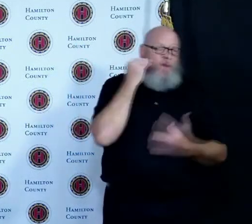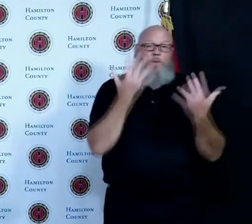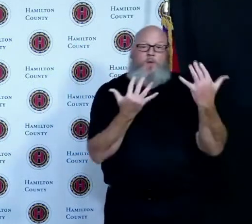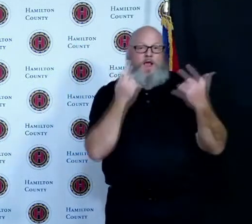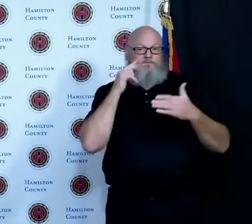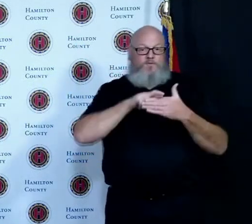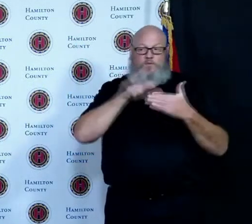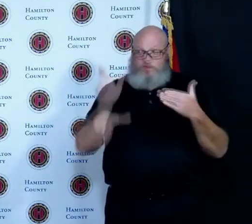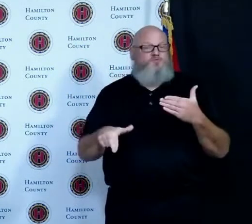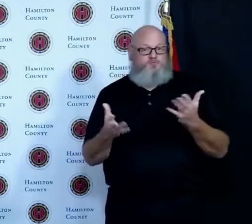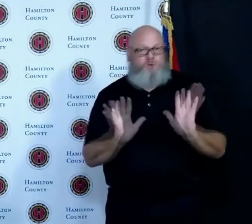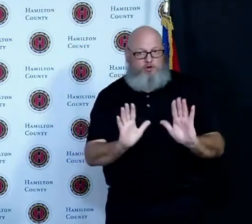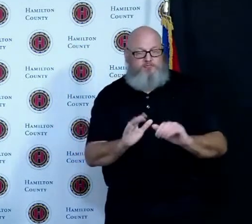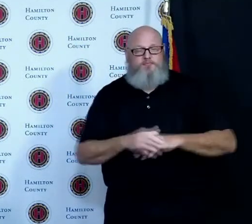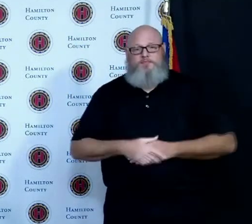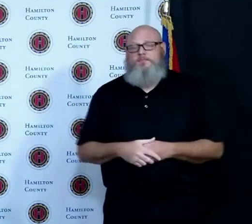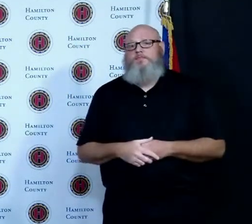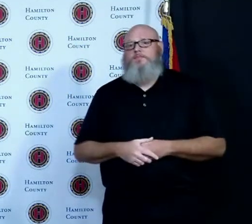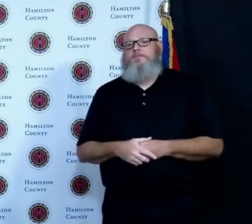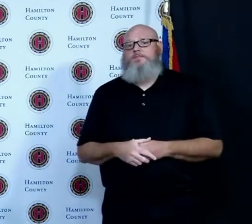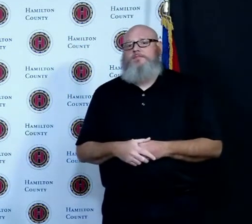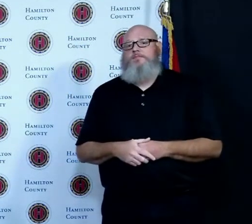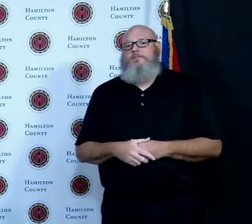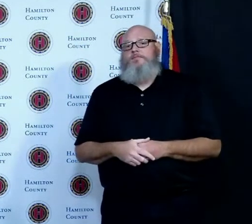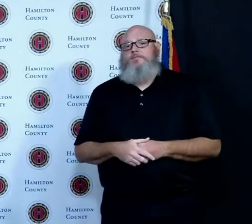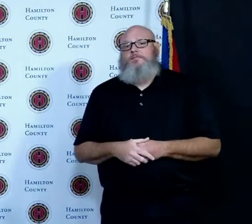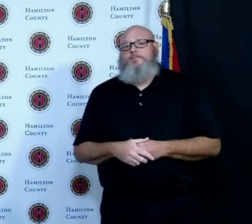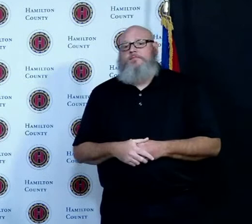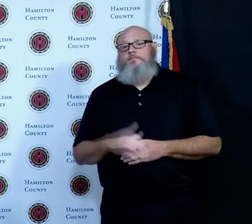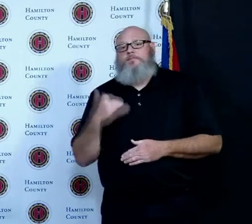this week and within 24 hours they had their test results there was no wait